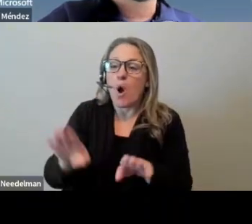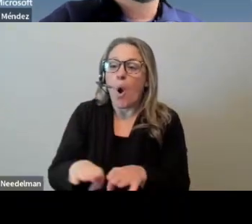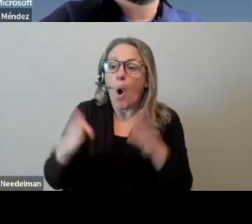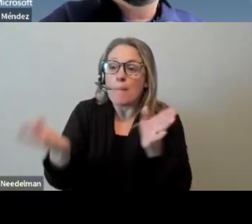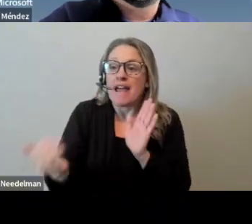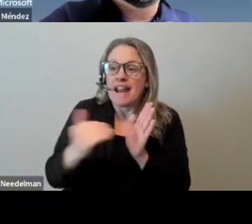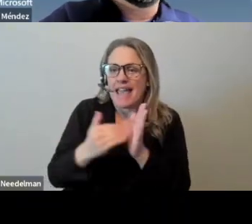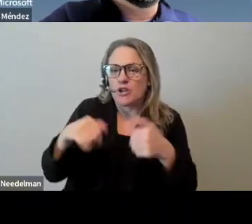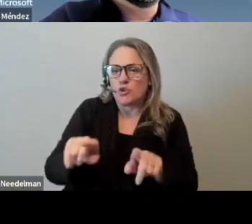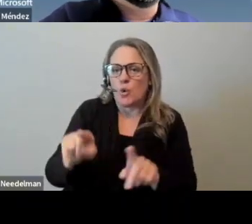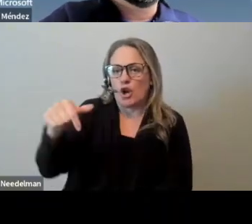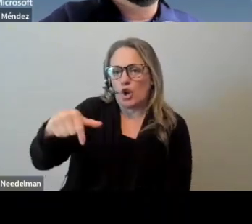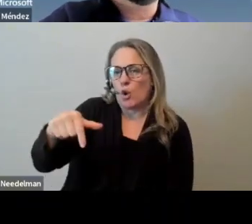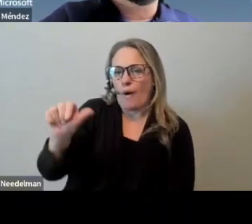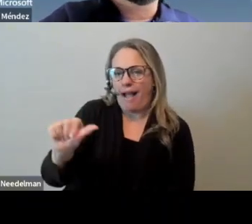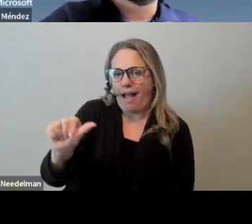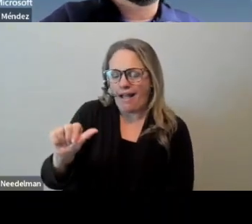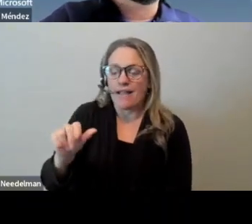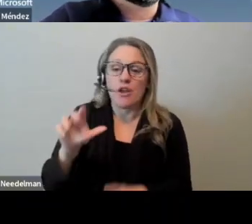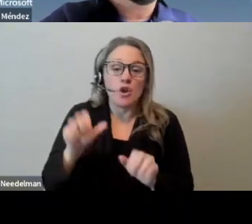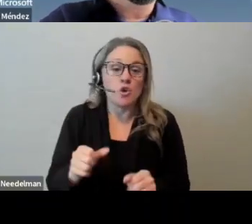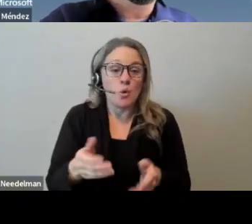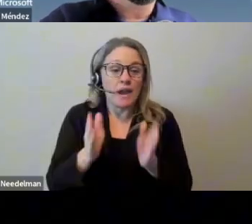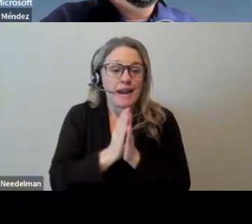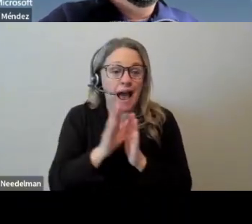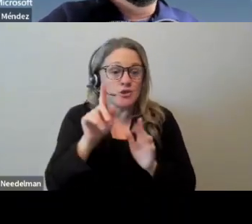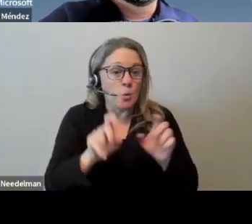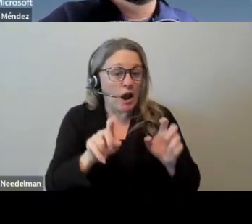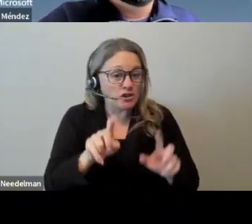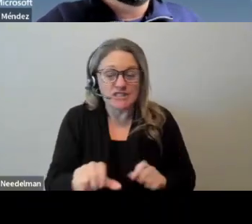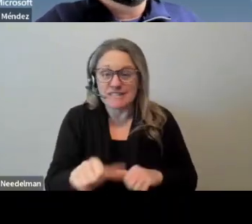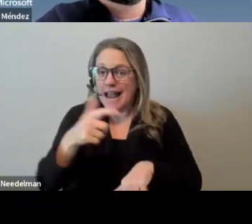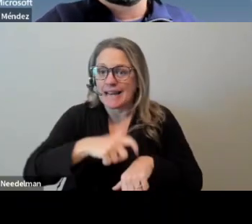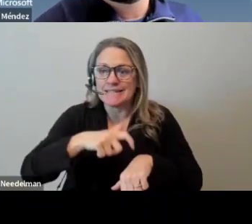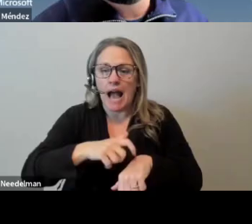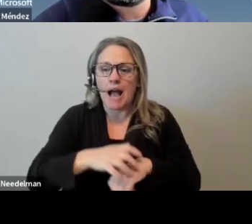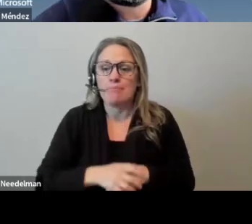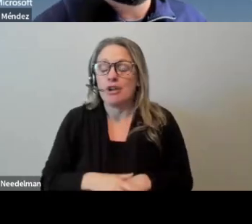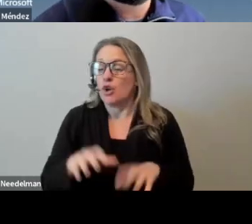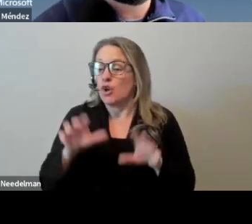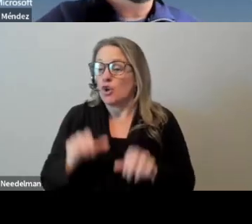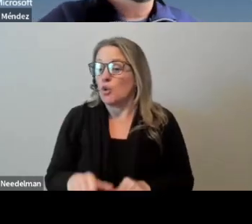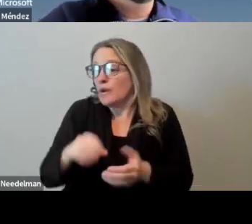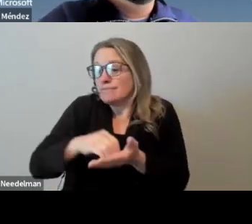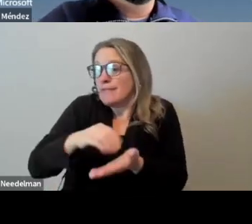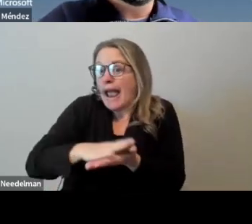You can ask questions during Q&A using the Zoom functionality. You can take notes or don't take notes at all.